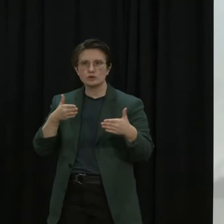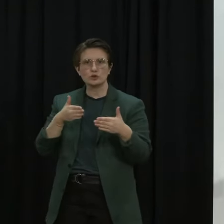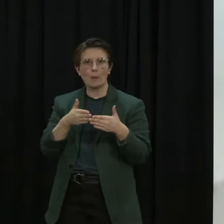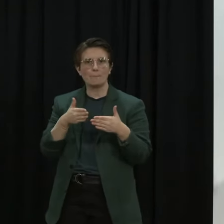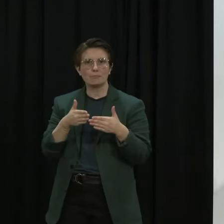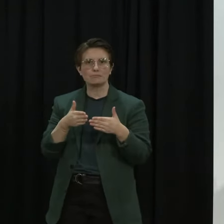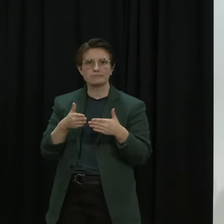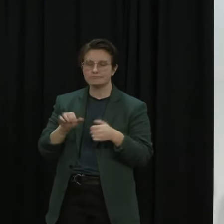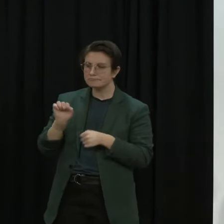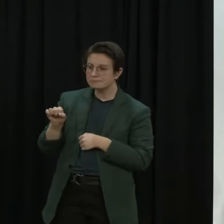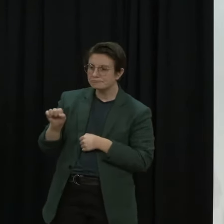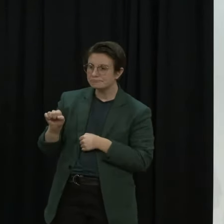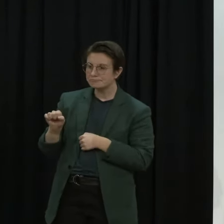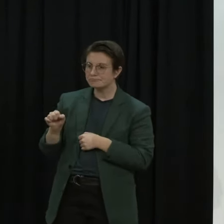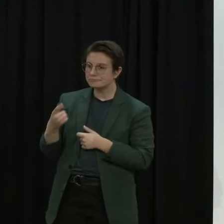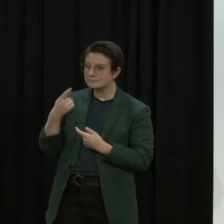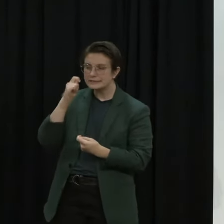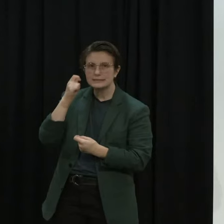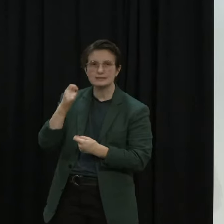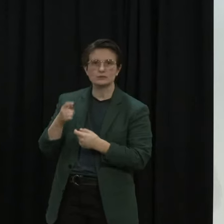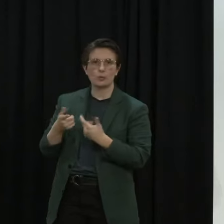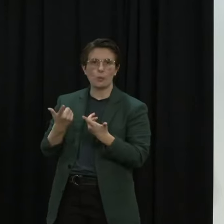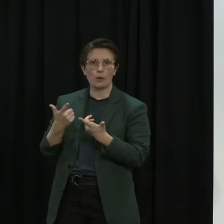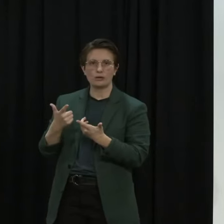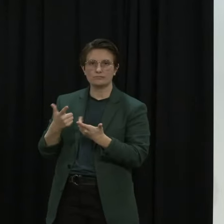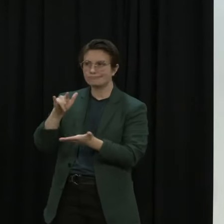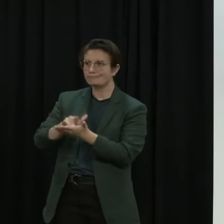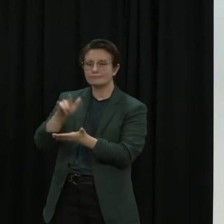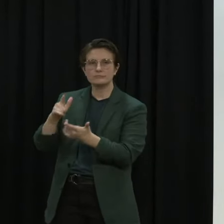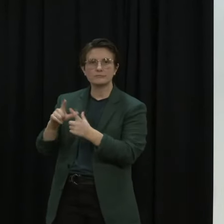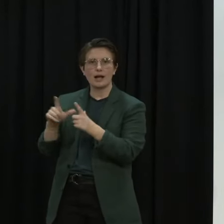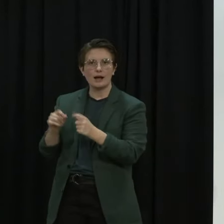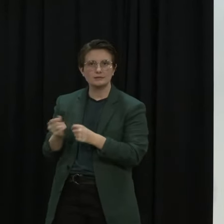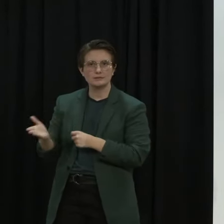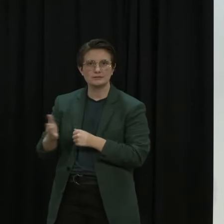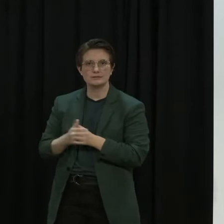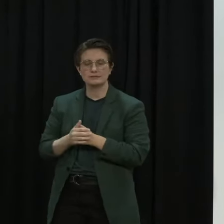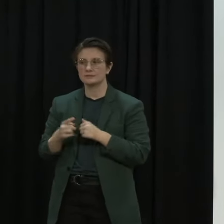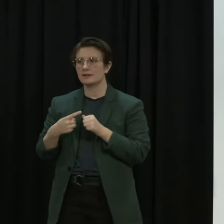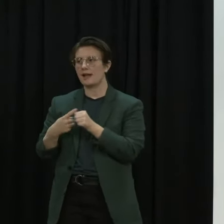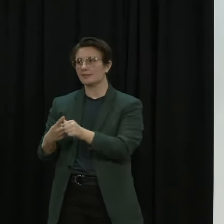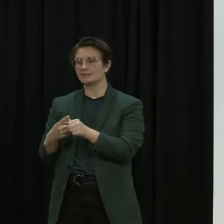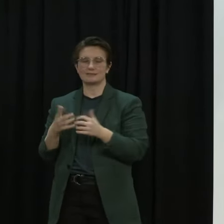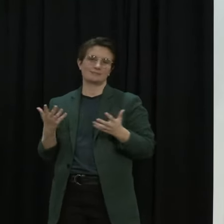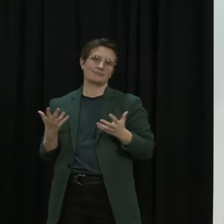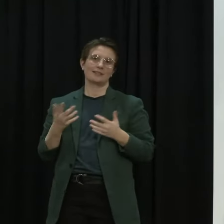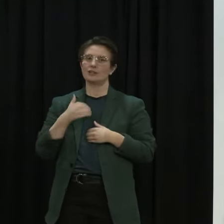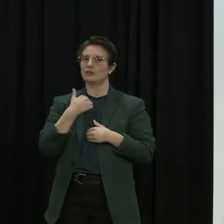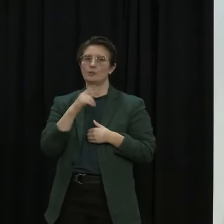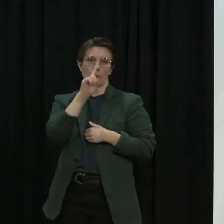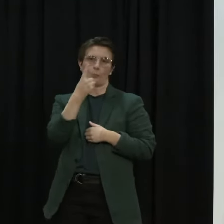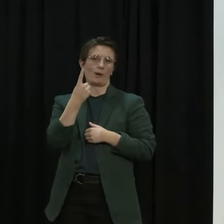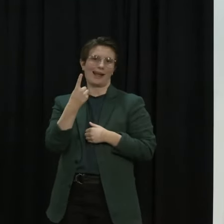People buy a large to follow